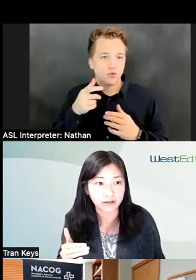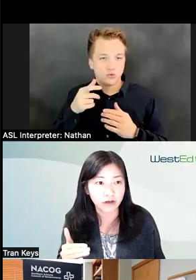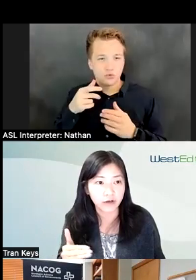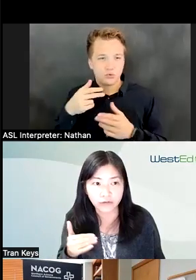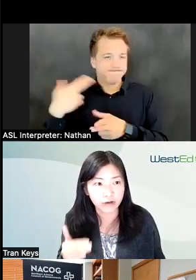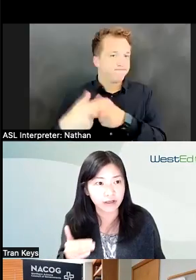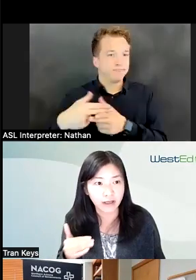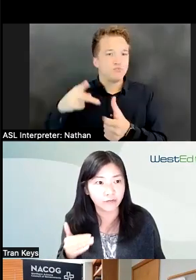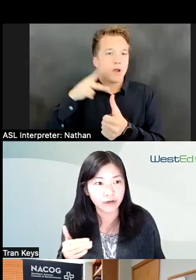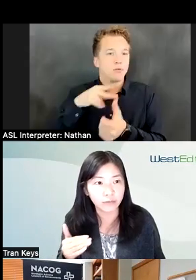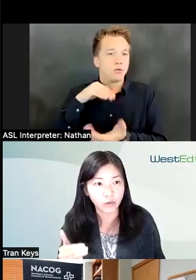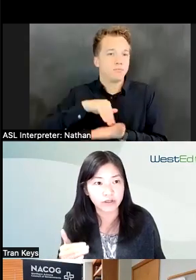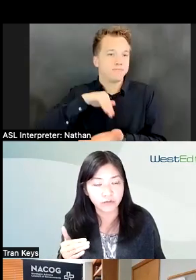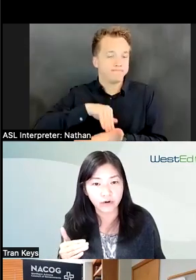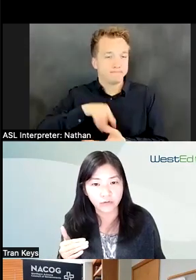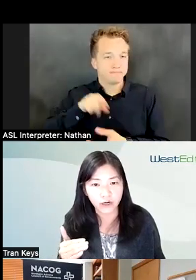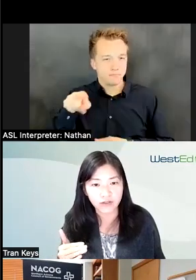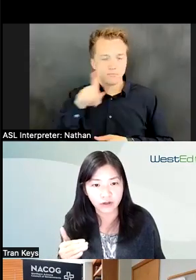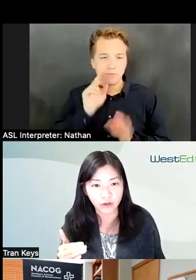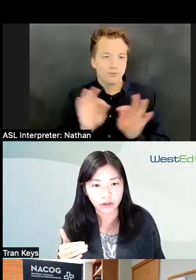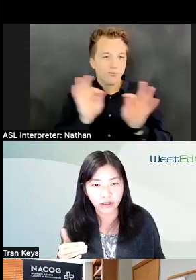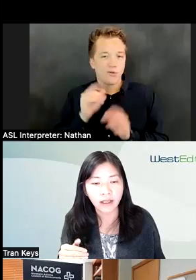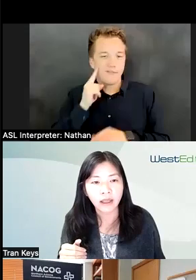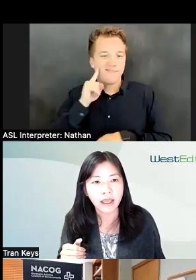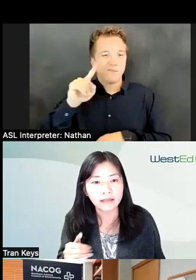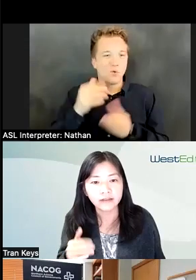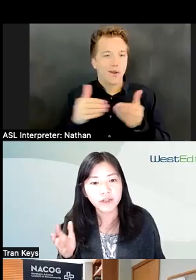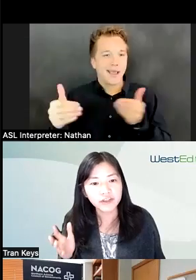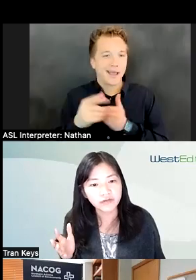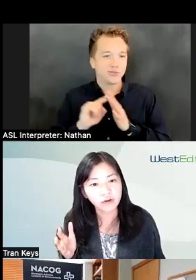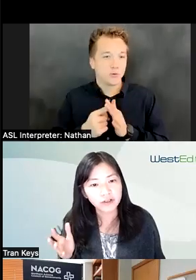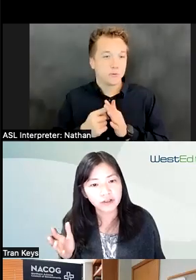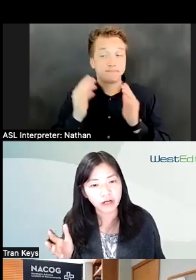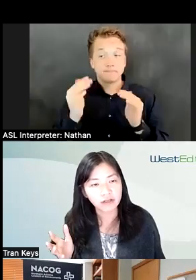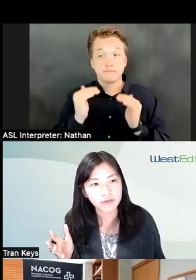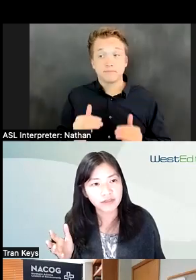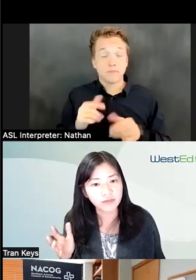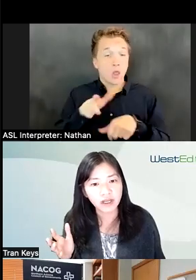So, very, very important for Head Start work. Lenay mentioned this for long-term outcomes.